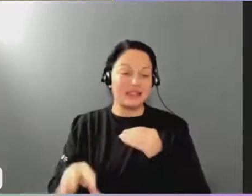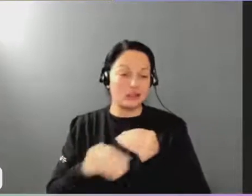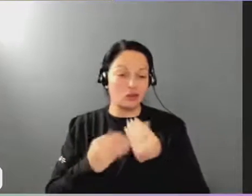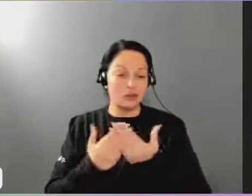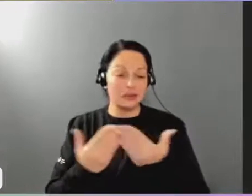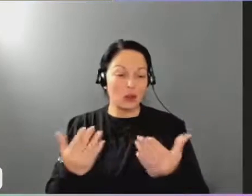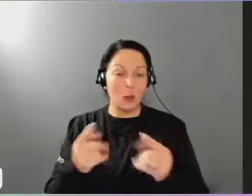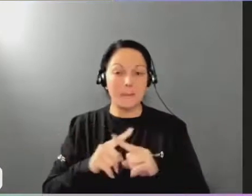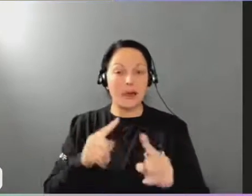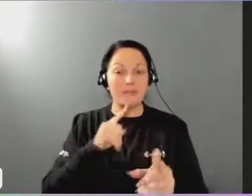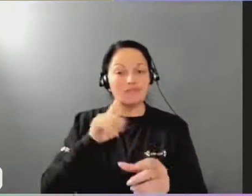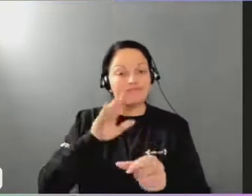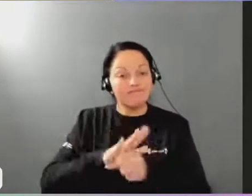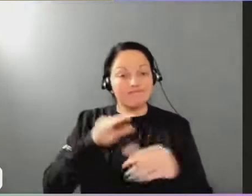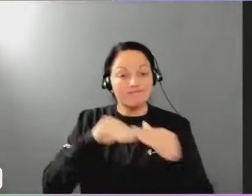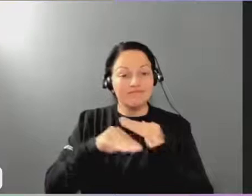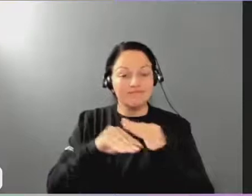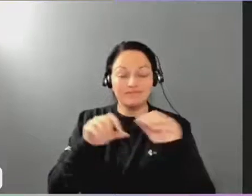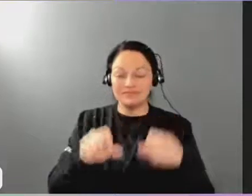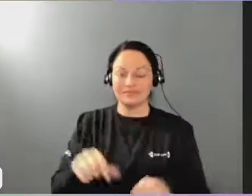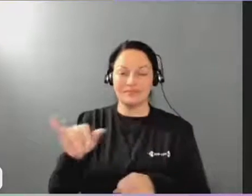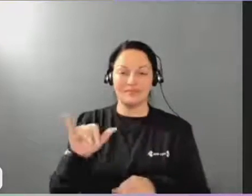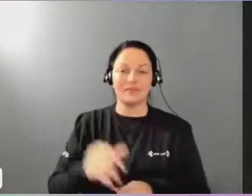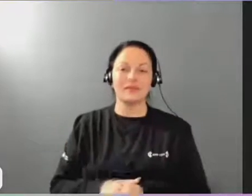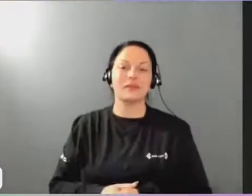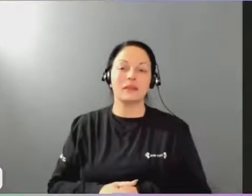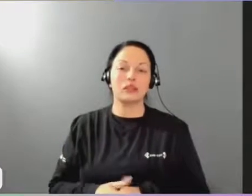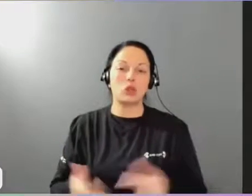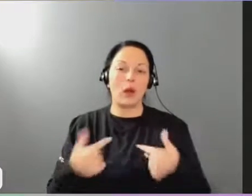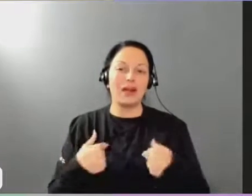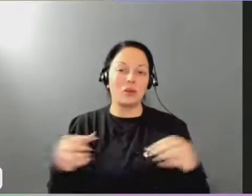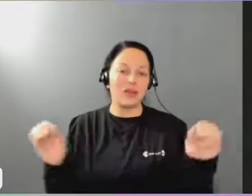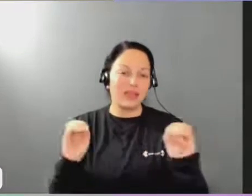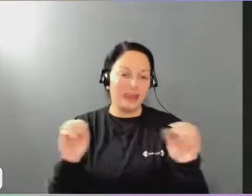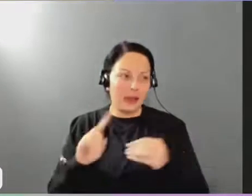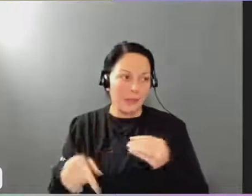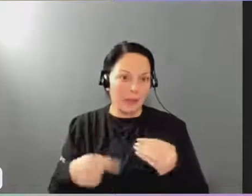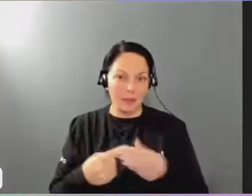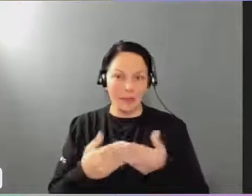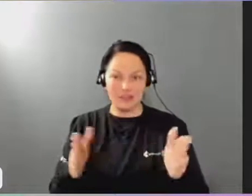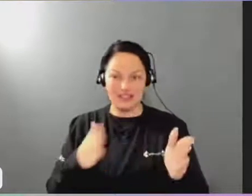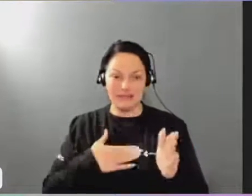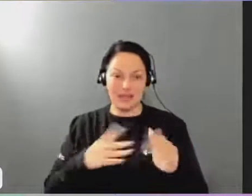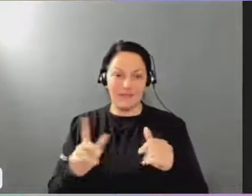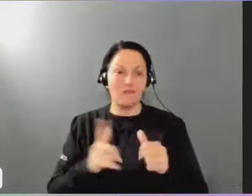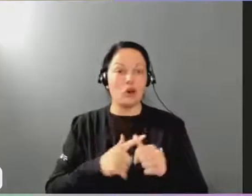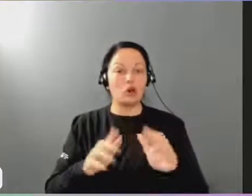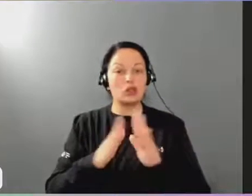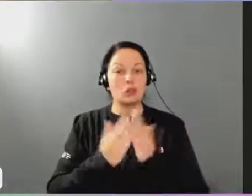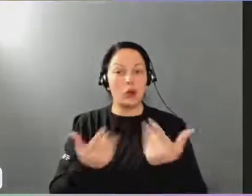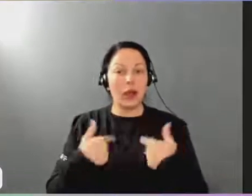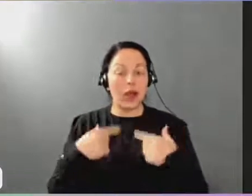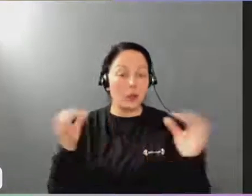That's what I'm training it for. The extra material that is there. I do have a commitment on accessibility.